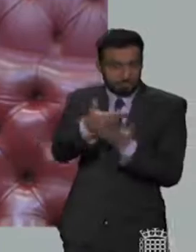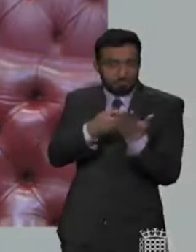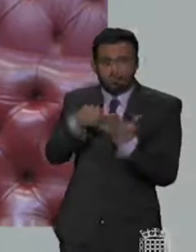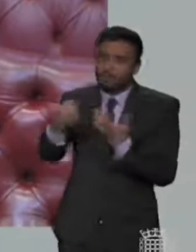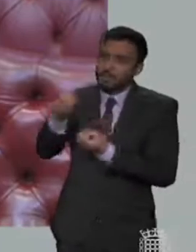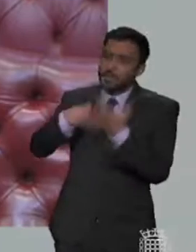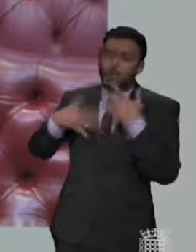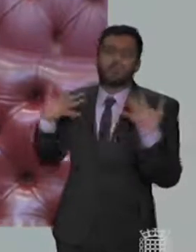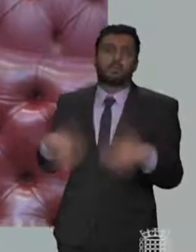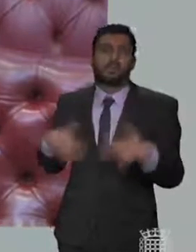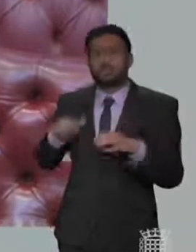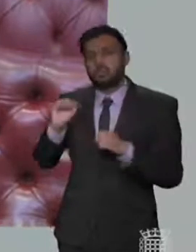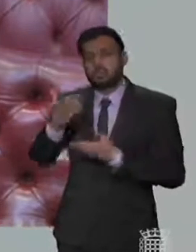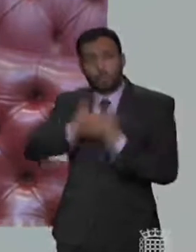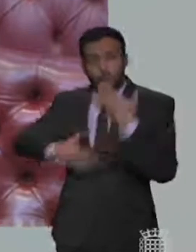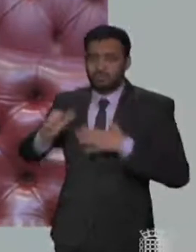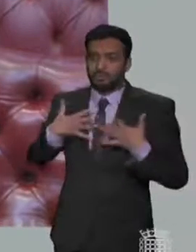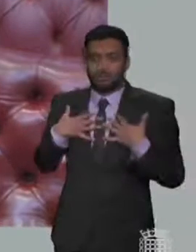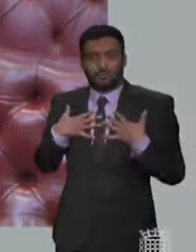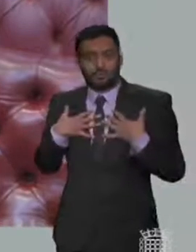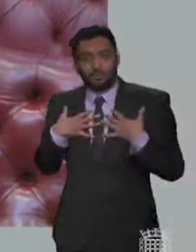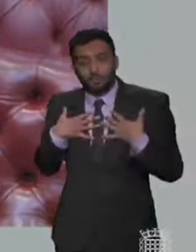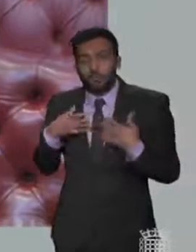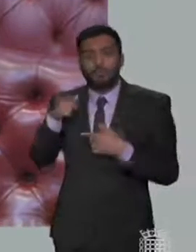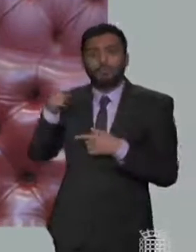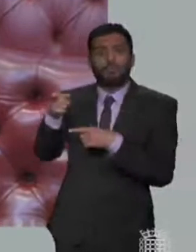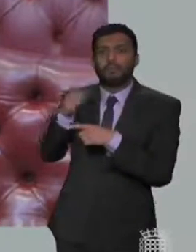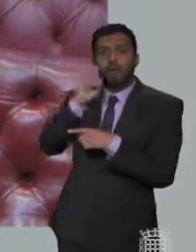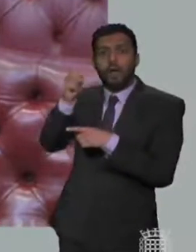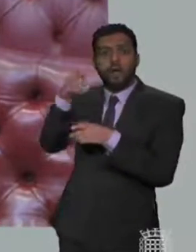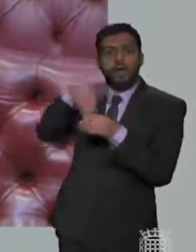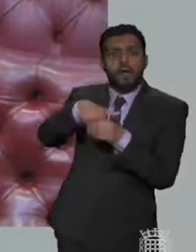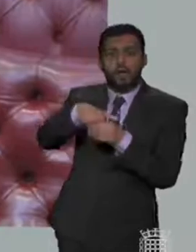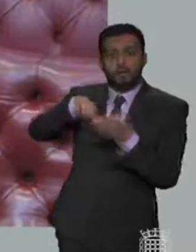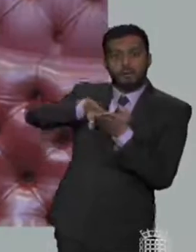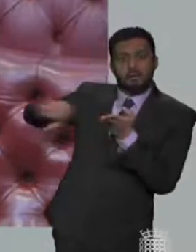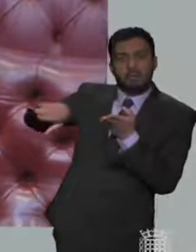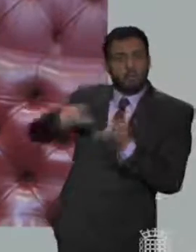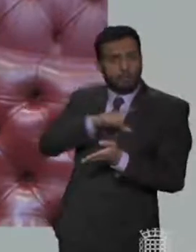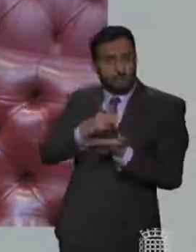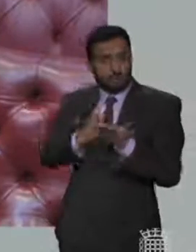denied opportunities because they are users of bsl tales of children having to interpret for their